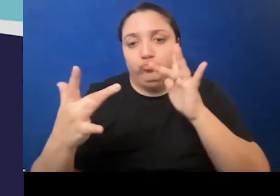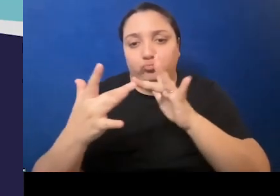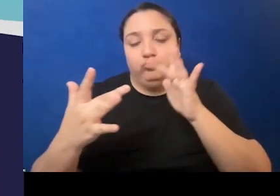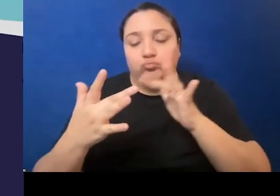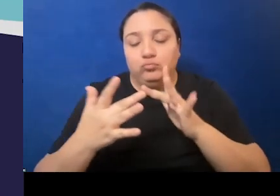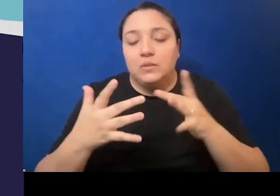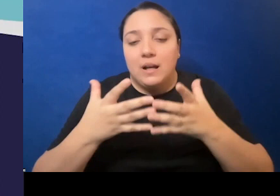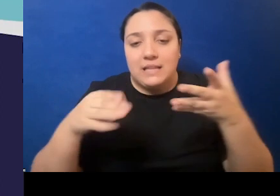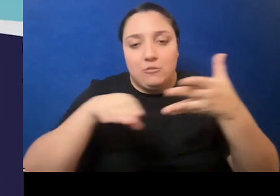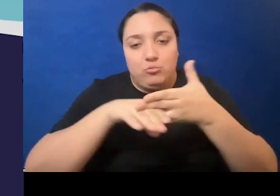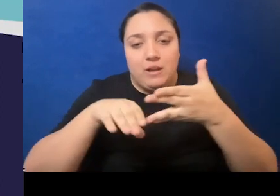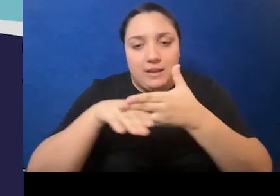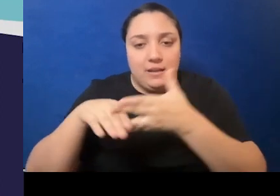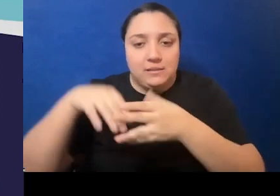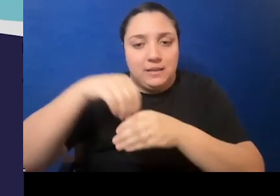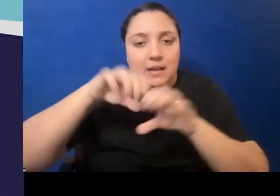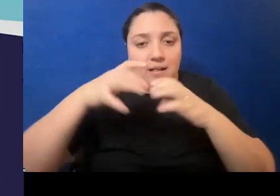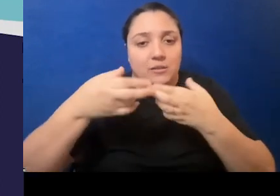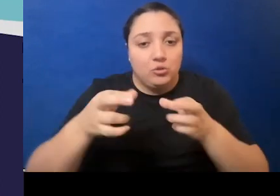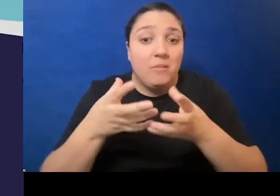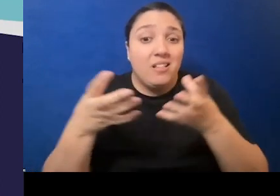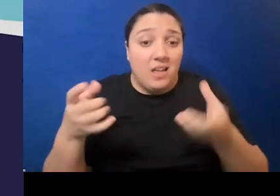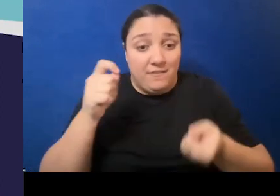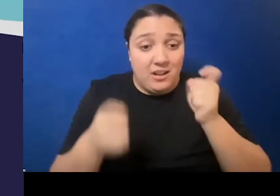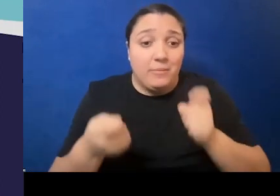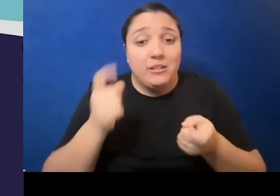ASSIGNMENTS AND A GO-TO PERSON,